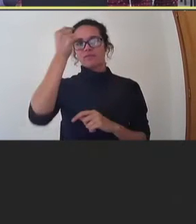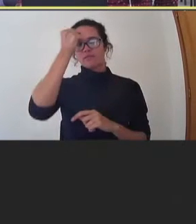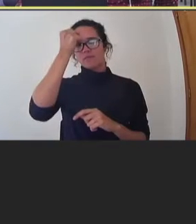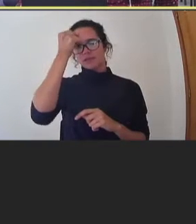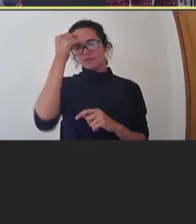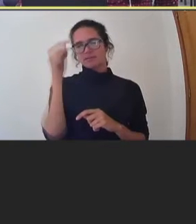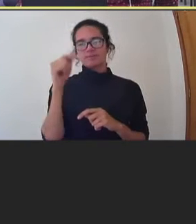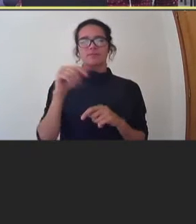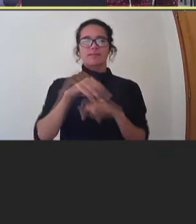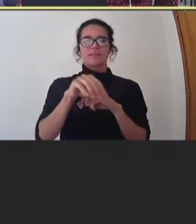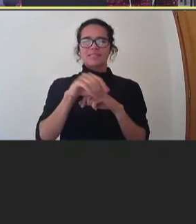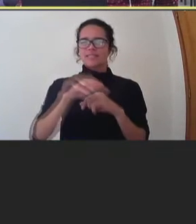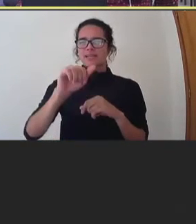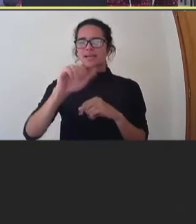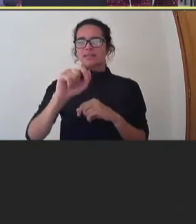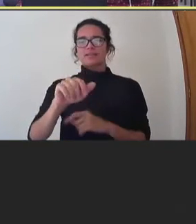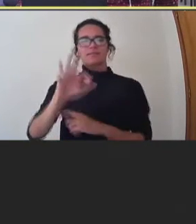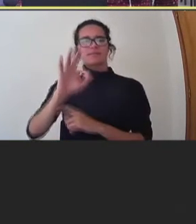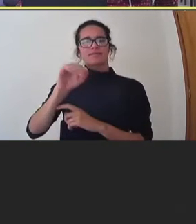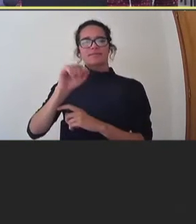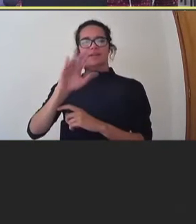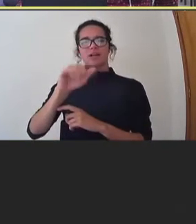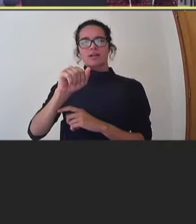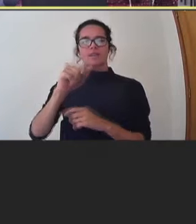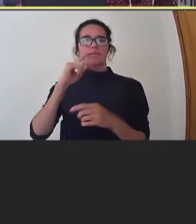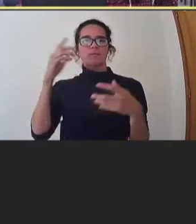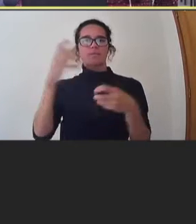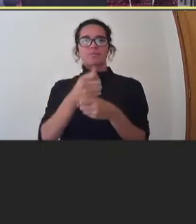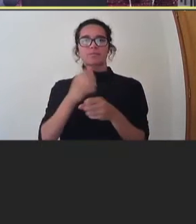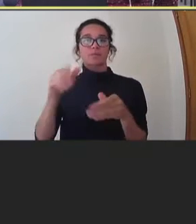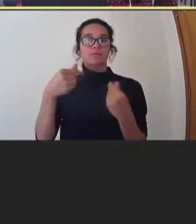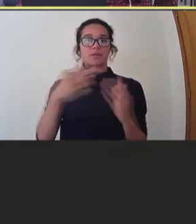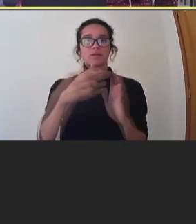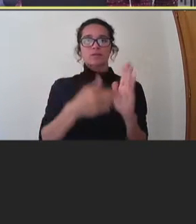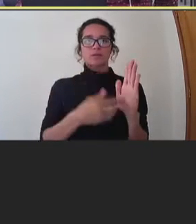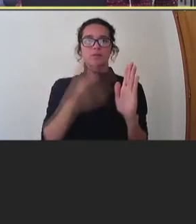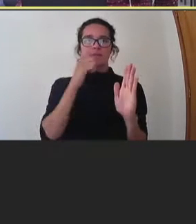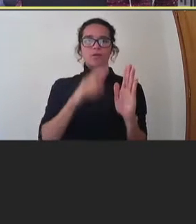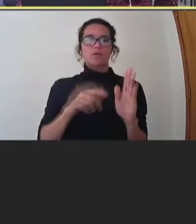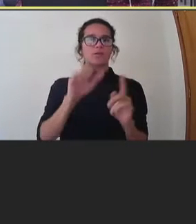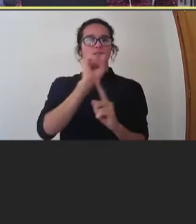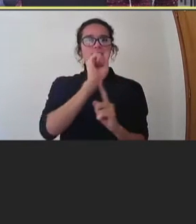FACA provides rules about the circumstances by which agencies or officers of the federal